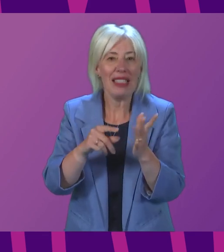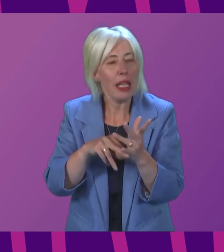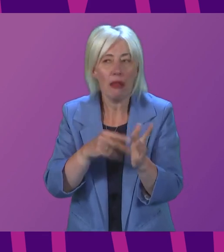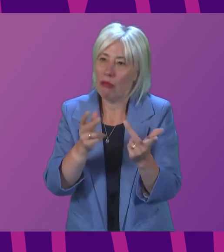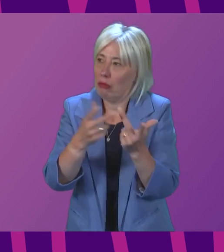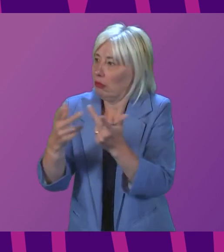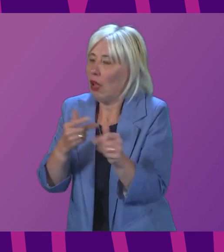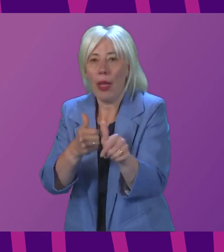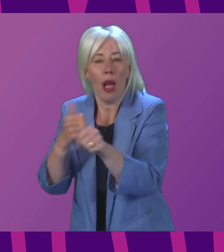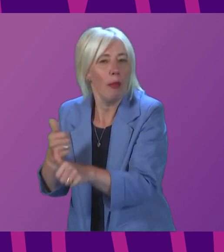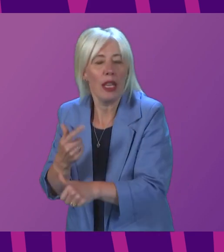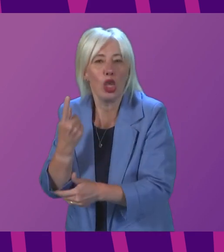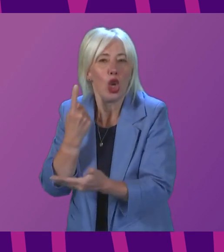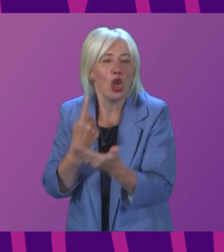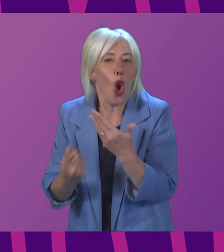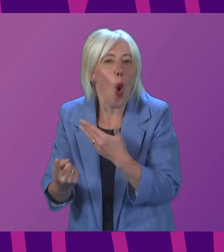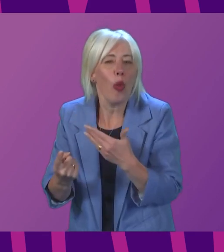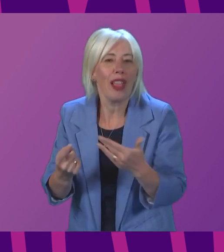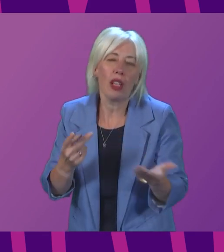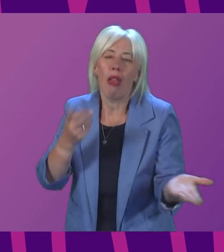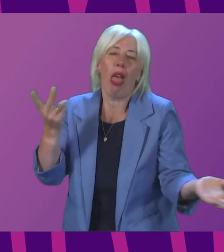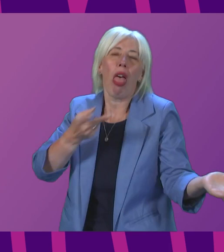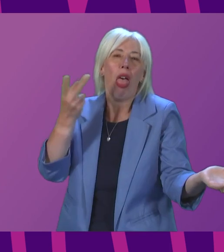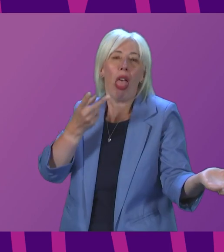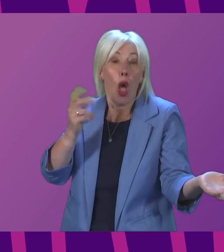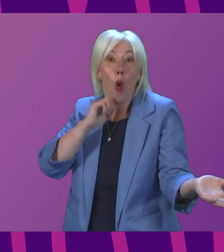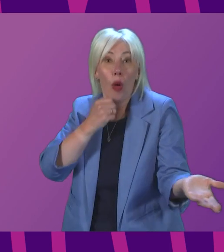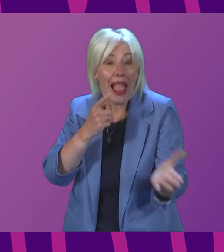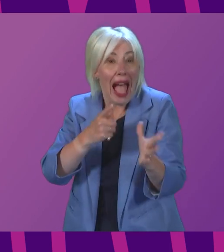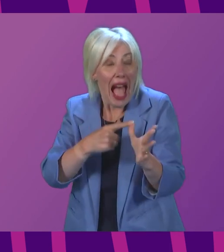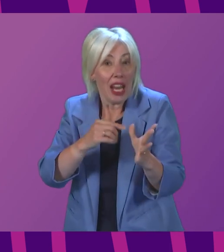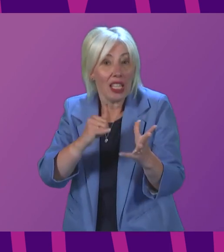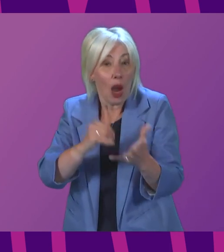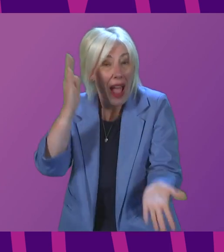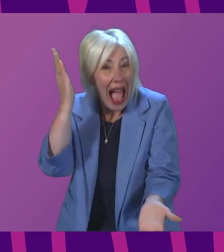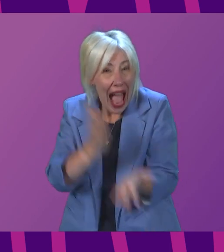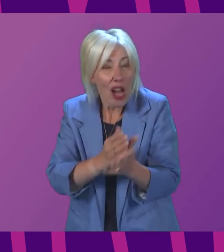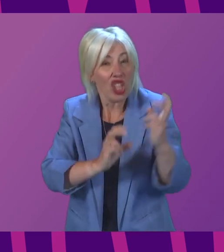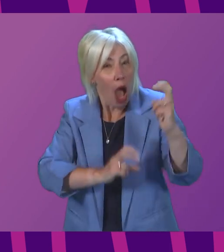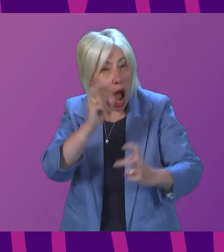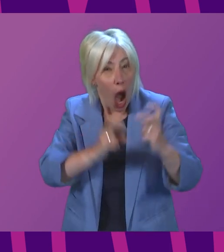Rather than just indulge in rhetoric, will Anas Sarwar argue for the means for the Parliament